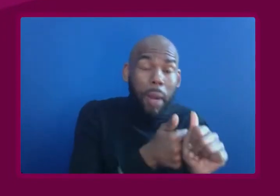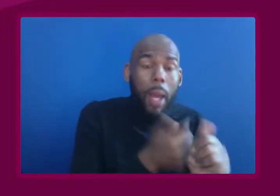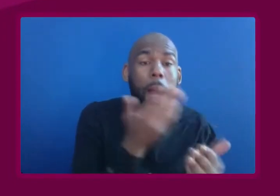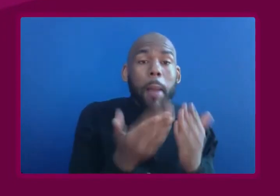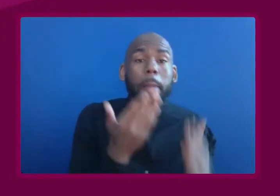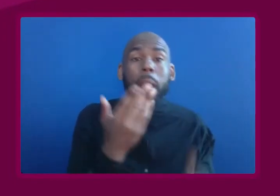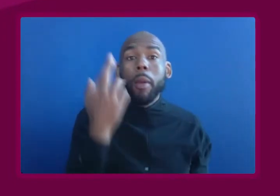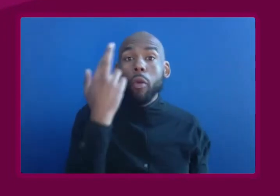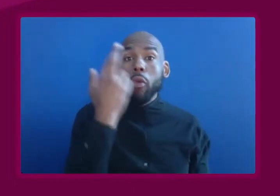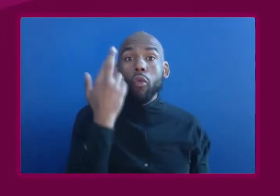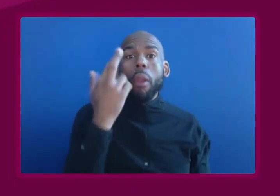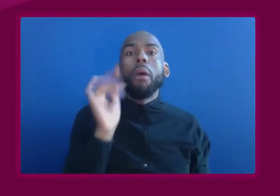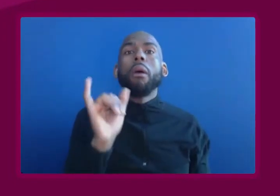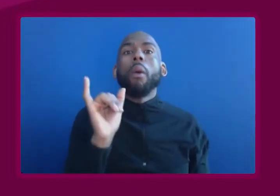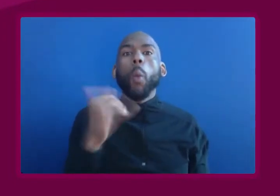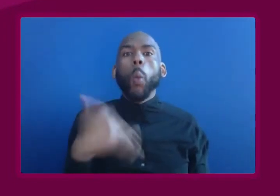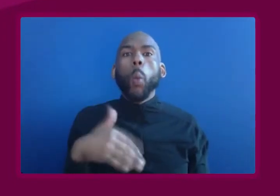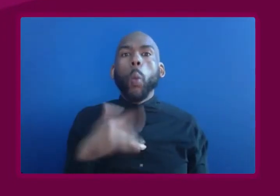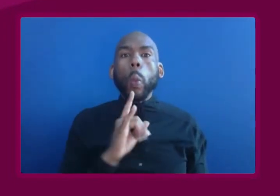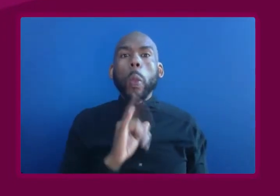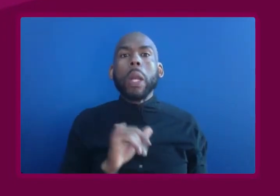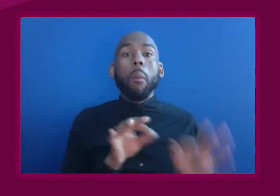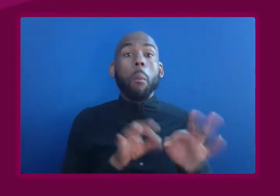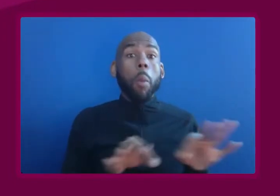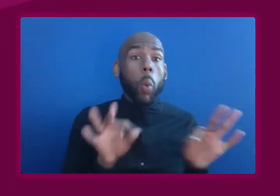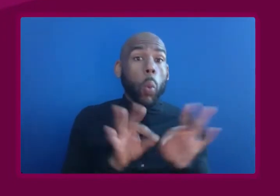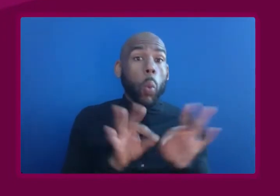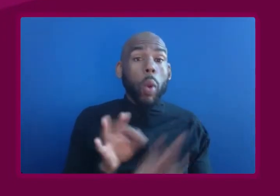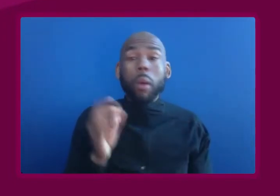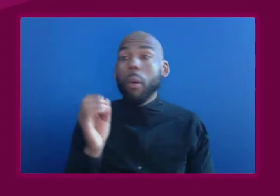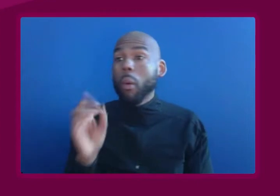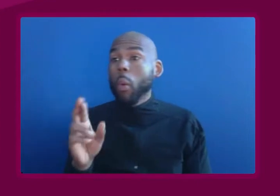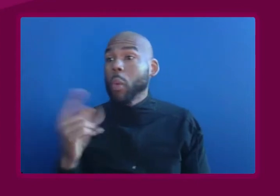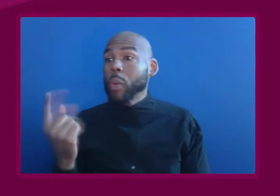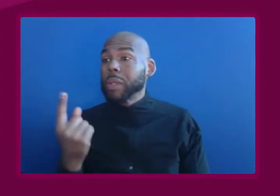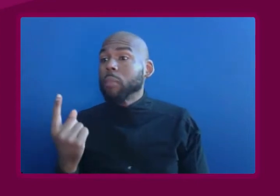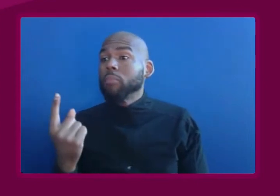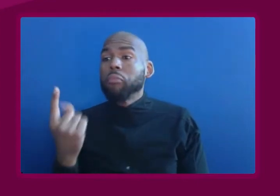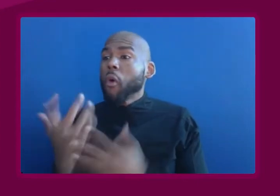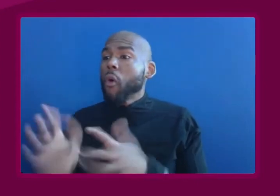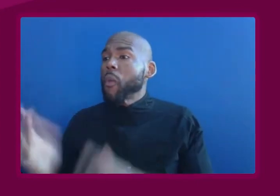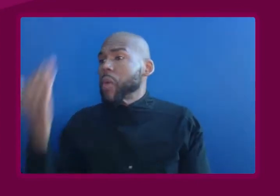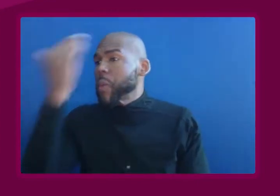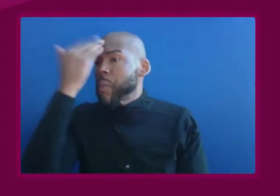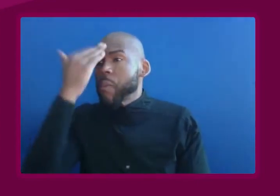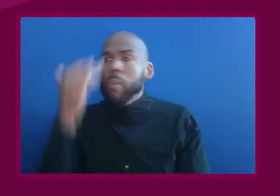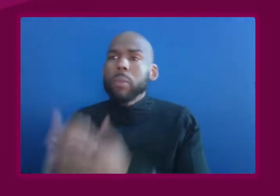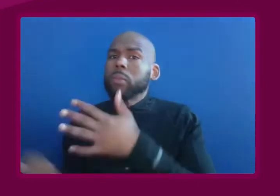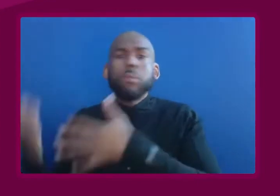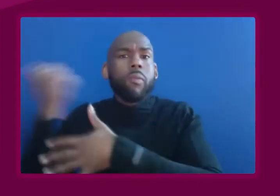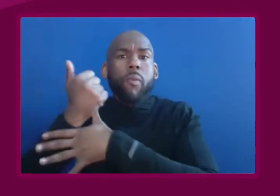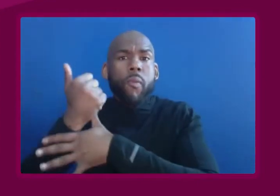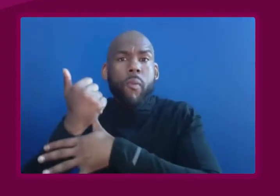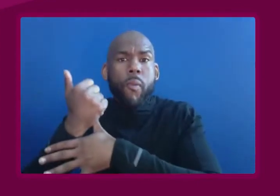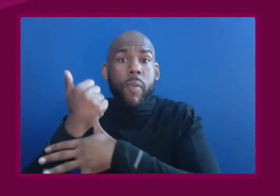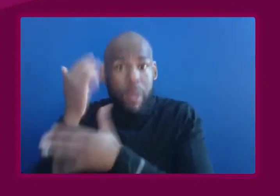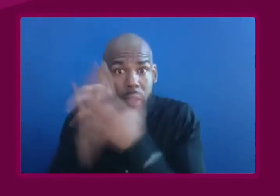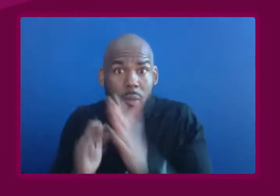later down the line, how important it is, or it's something that's top of mind for a company when they first get started, everyone's at a different spot.